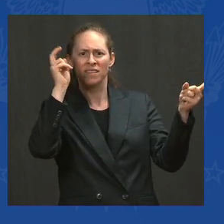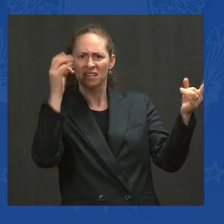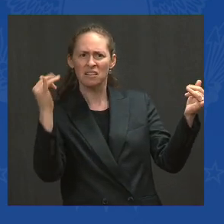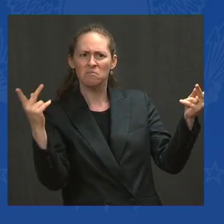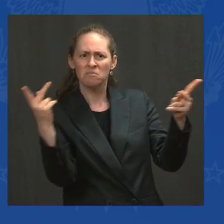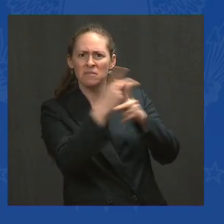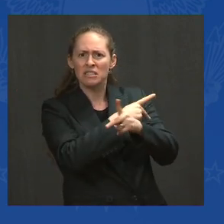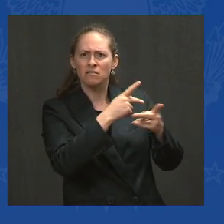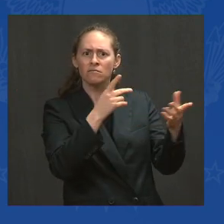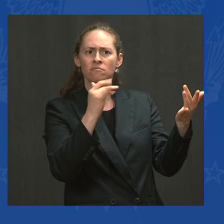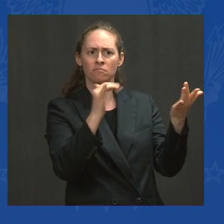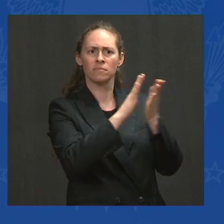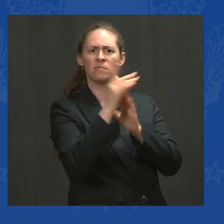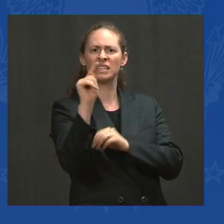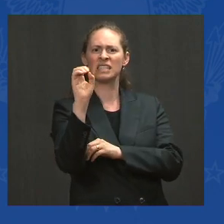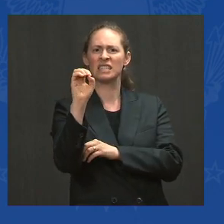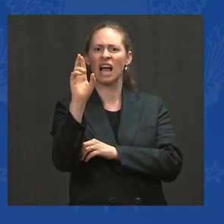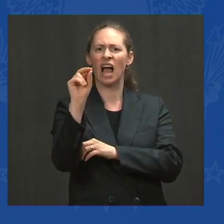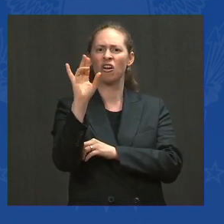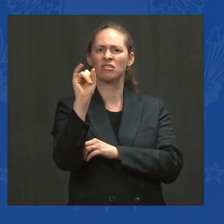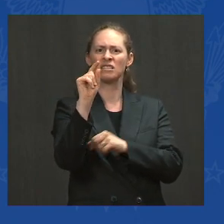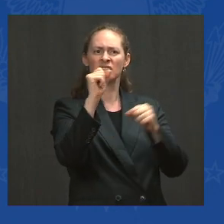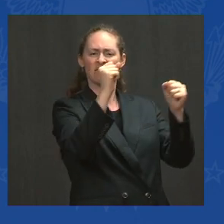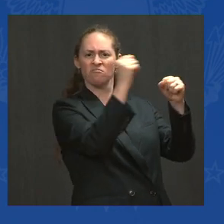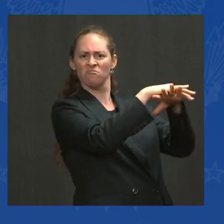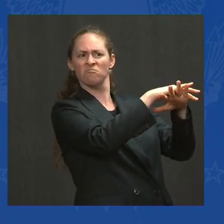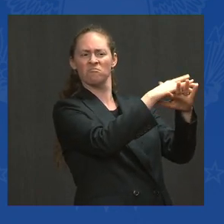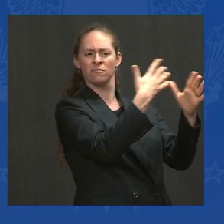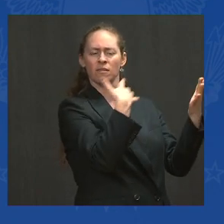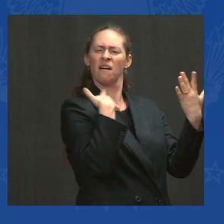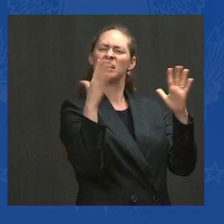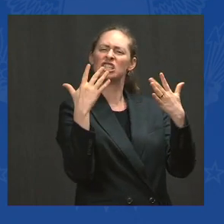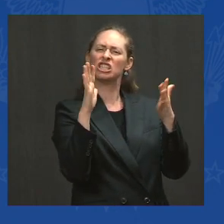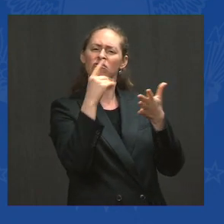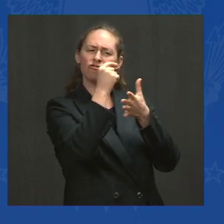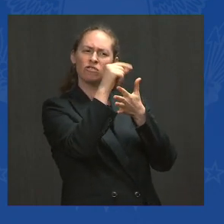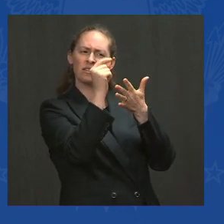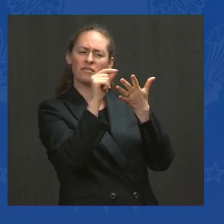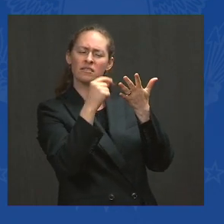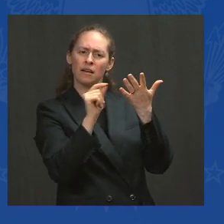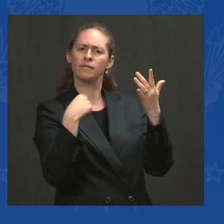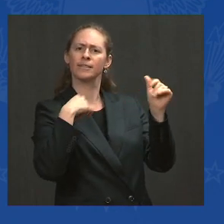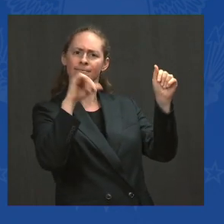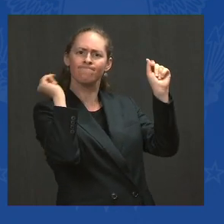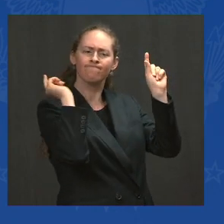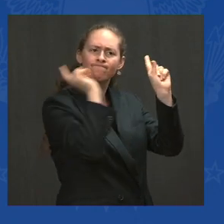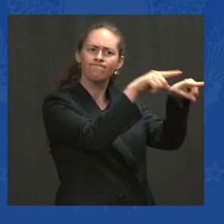We achieved those objectives. That's why we went. We did not go to Afghanistan to